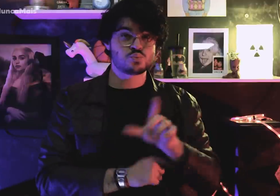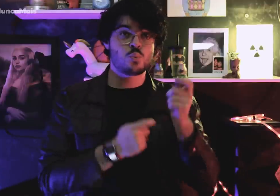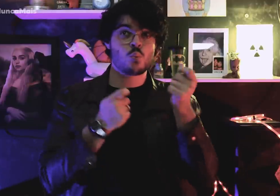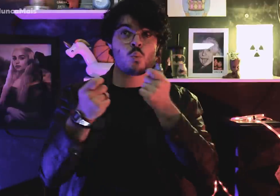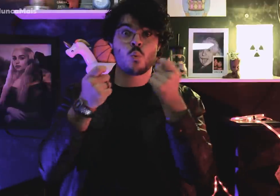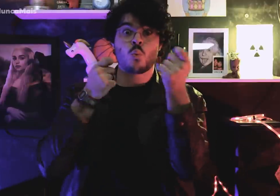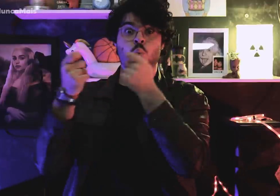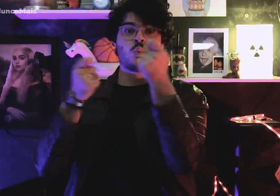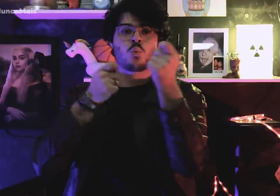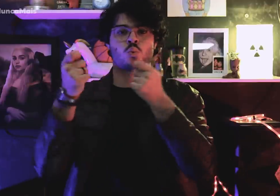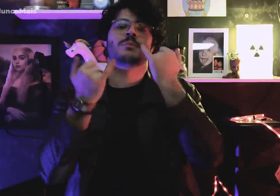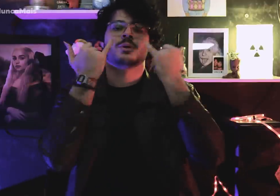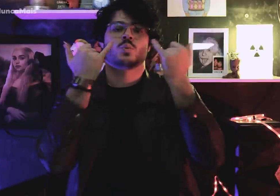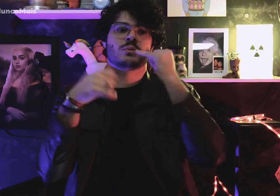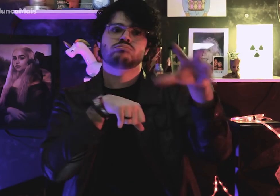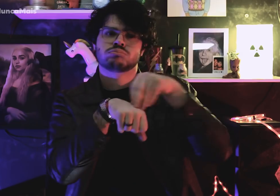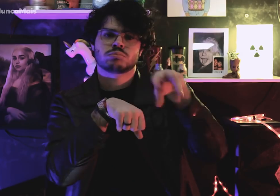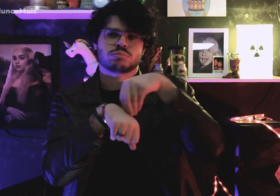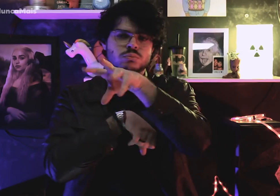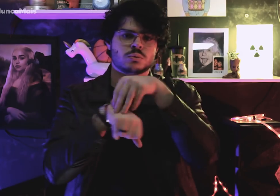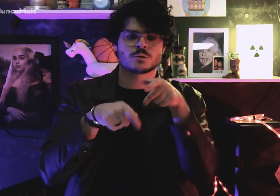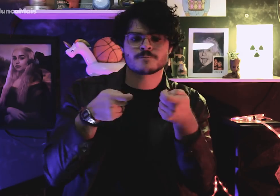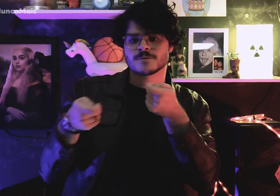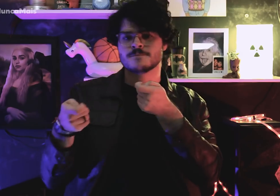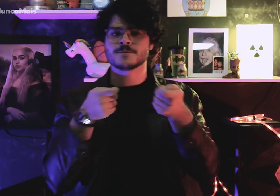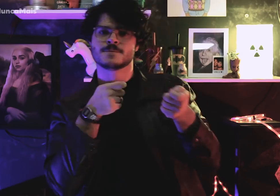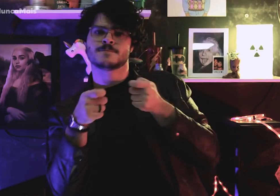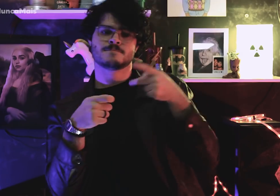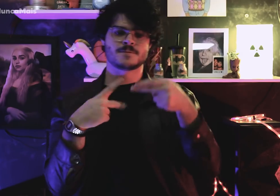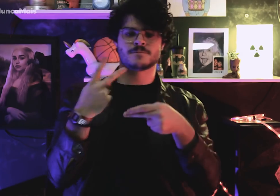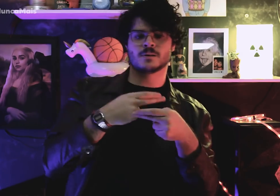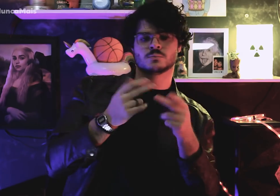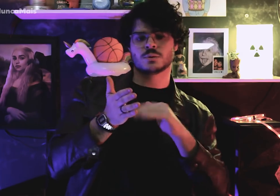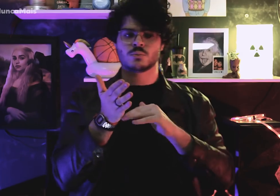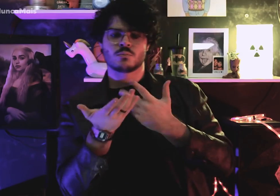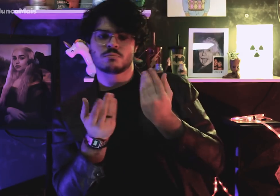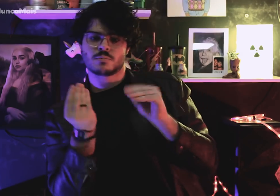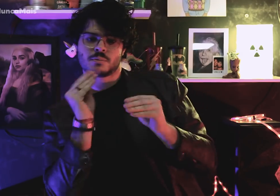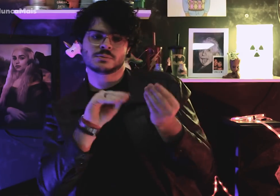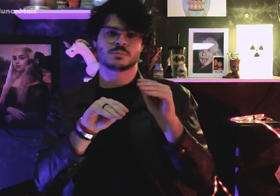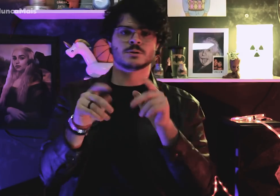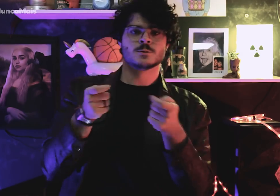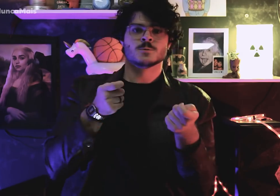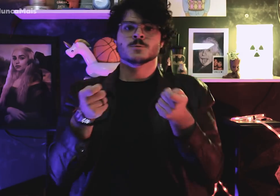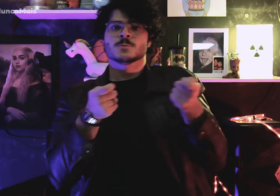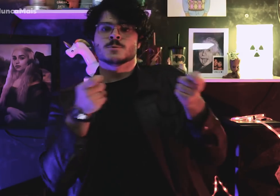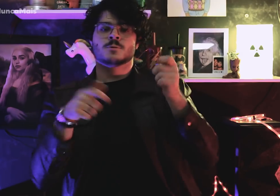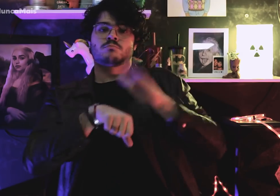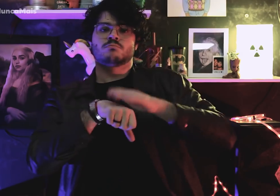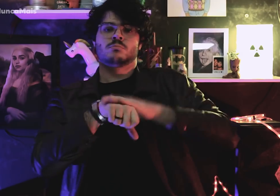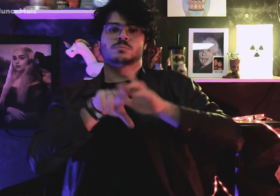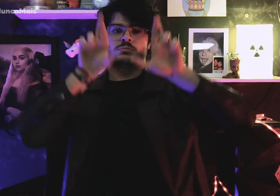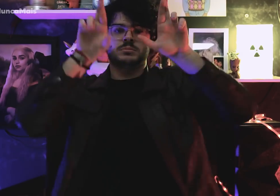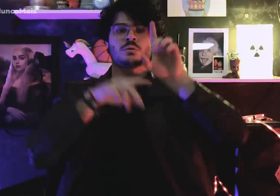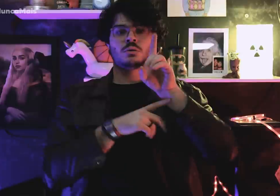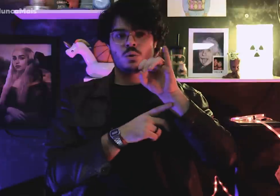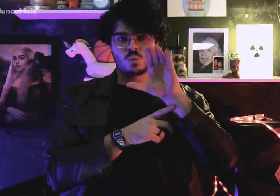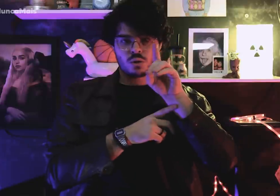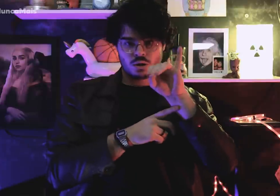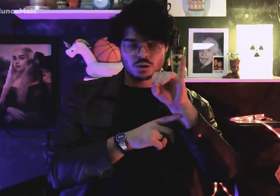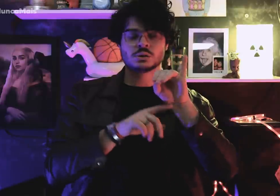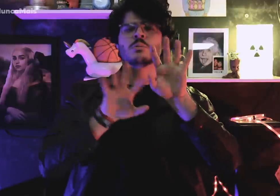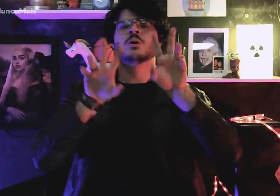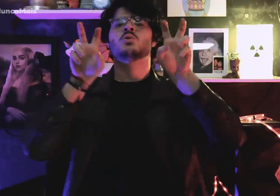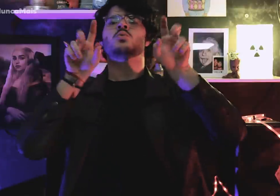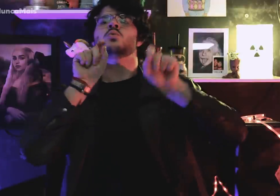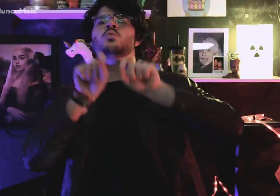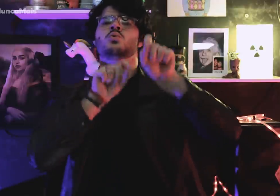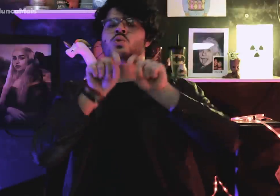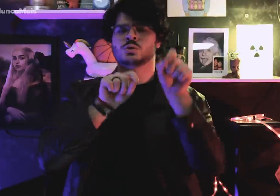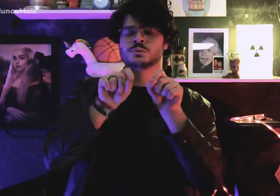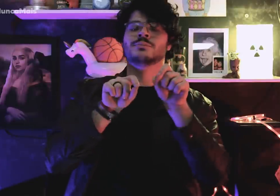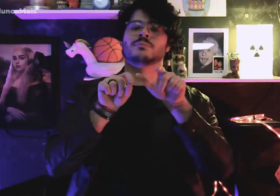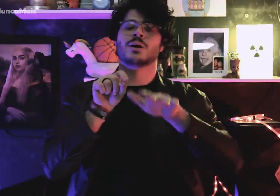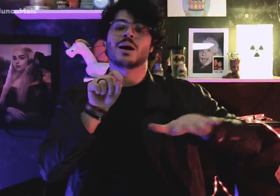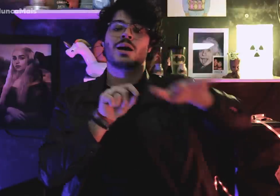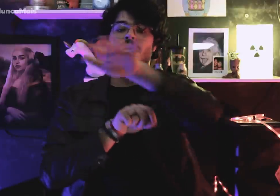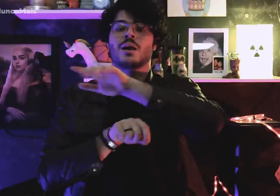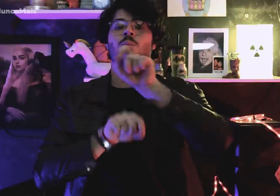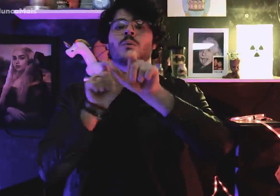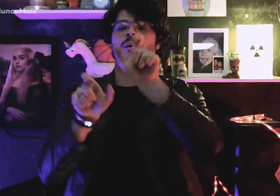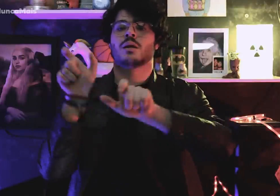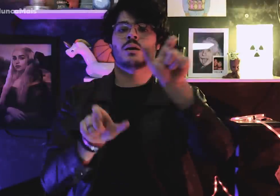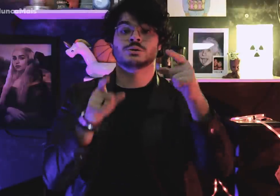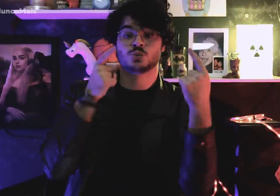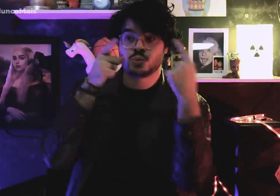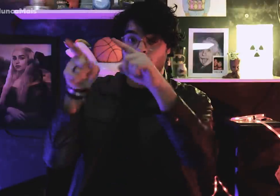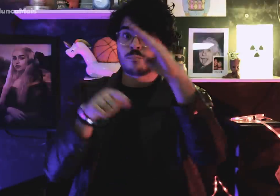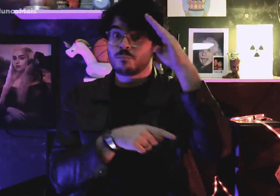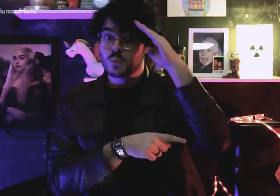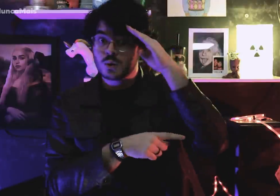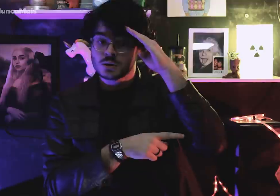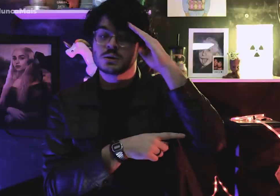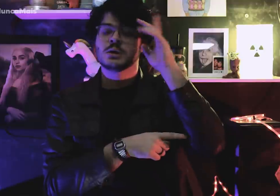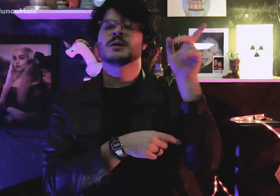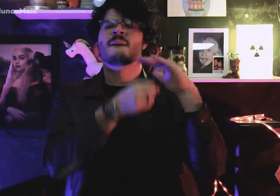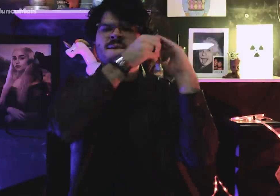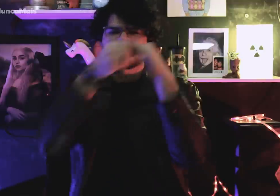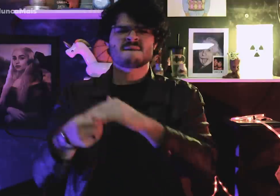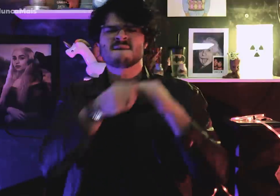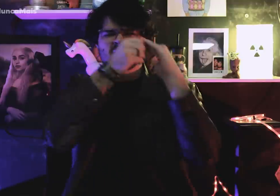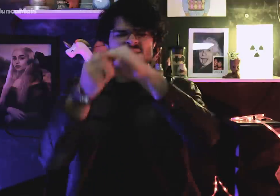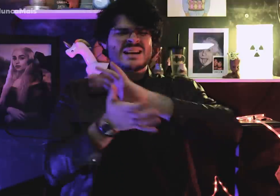and control of information against political opponents and their military repression